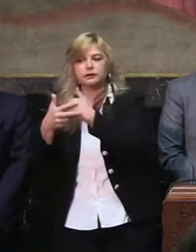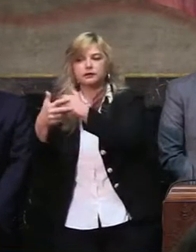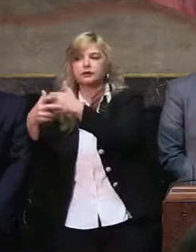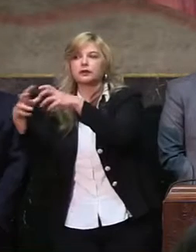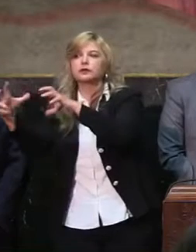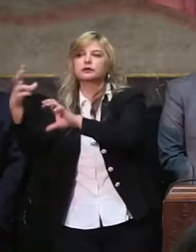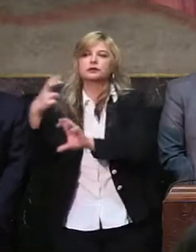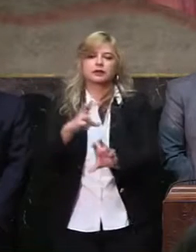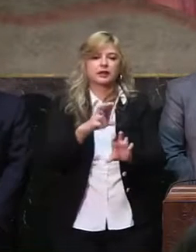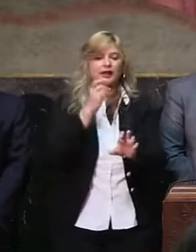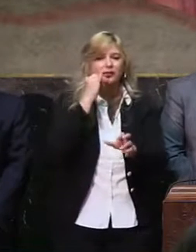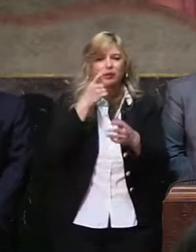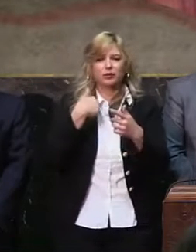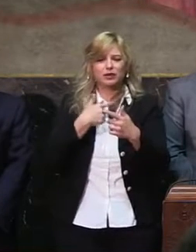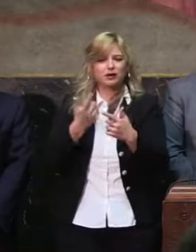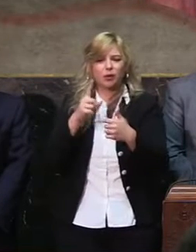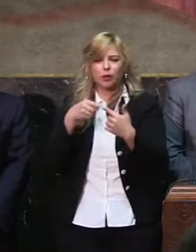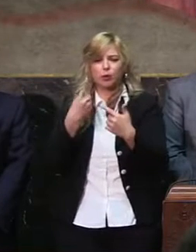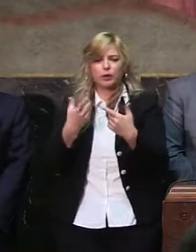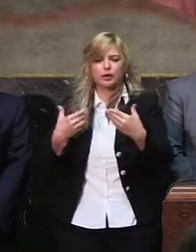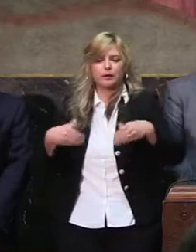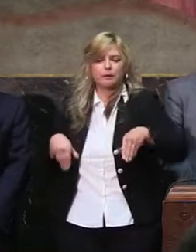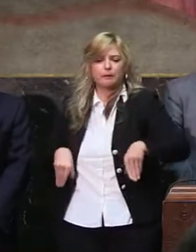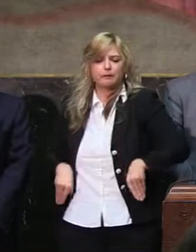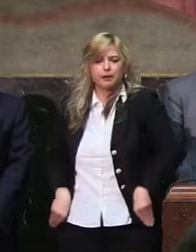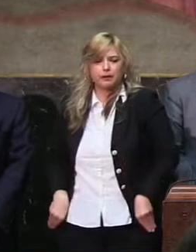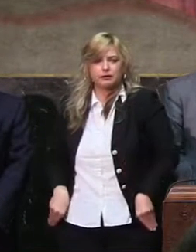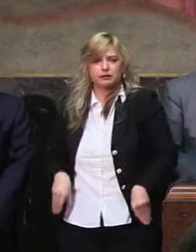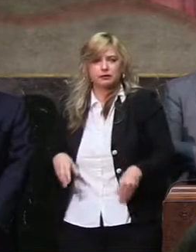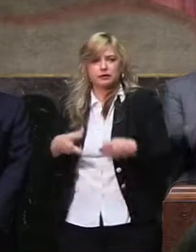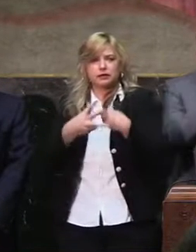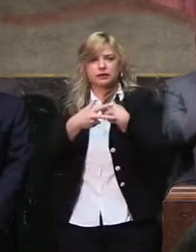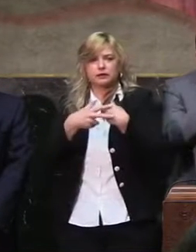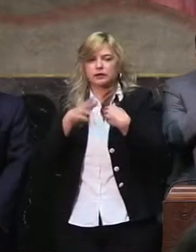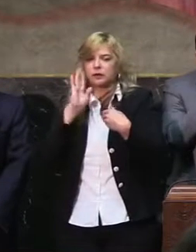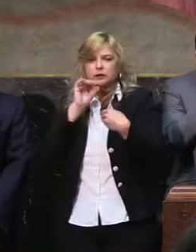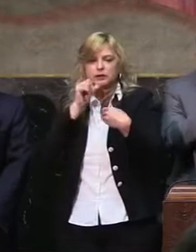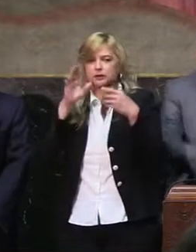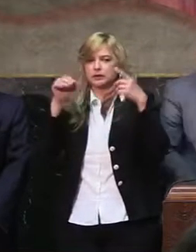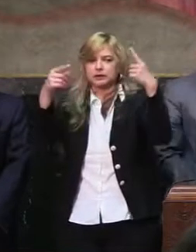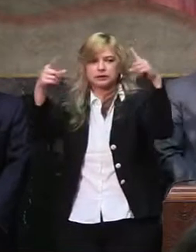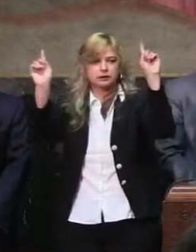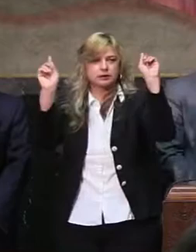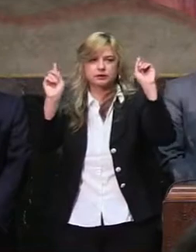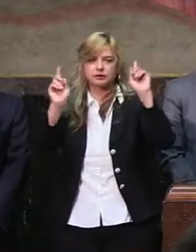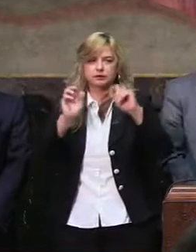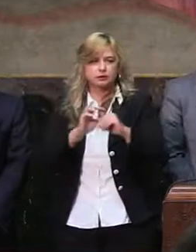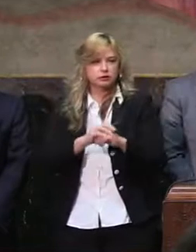the savings we will not be successful we need to be successful to make sure that